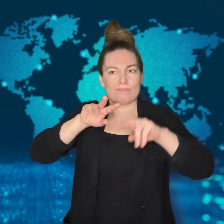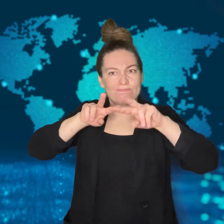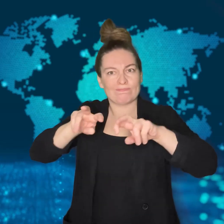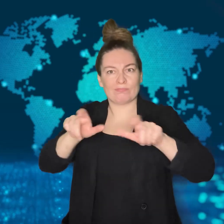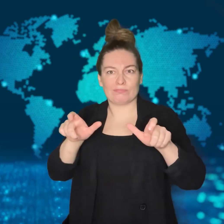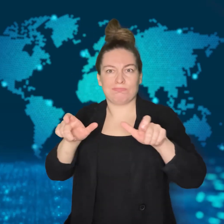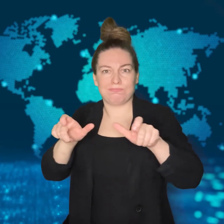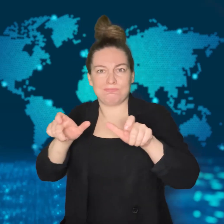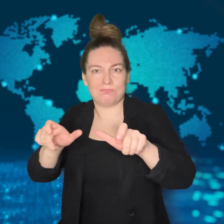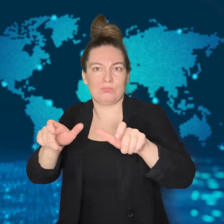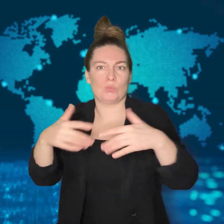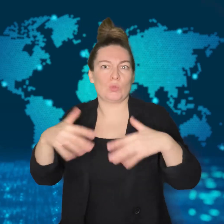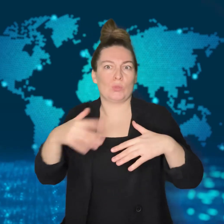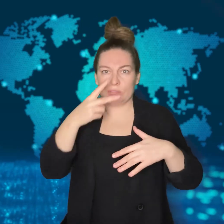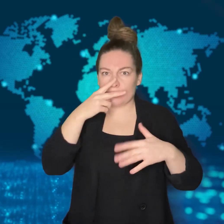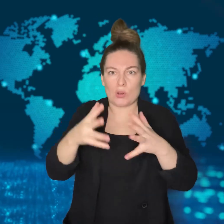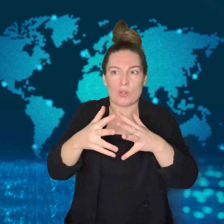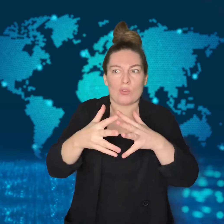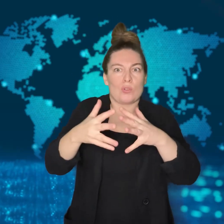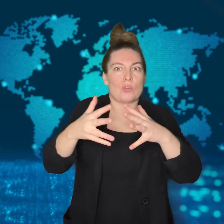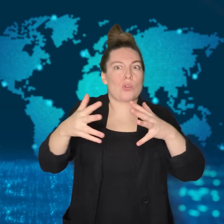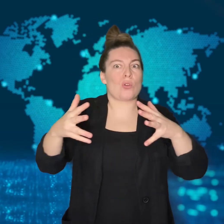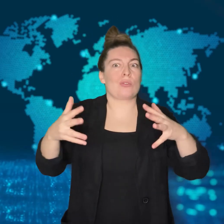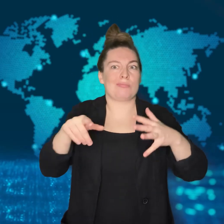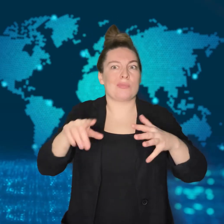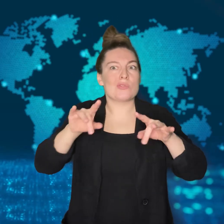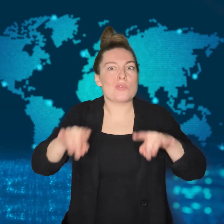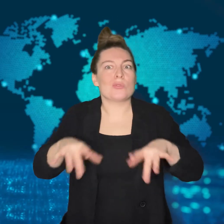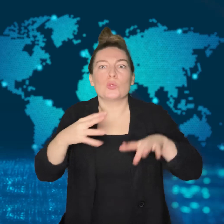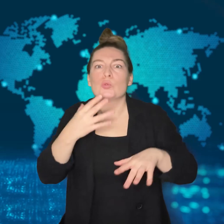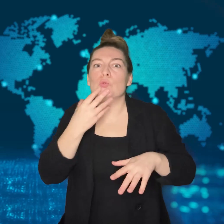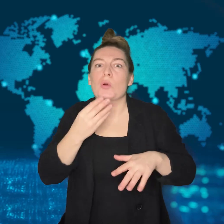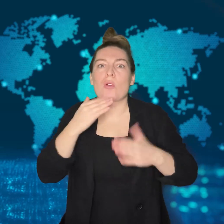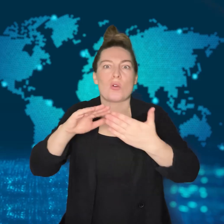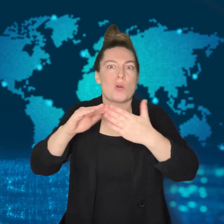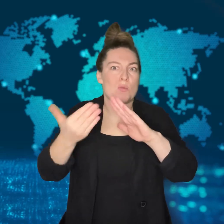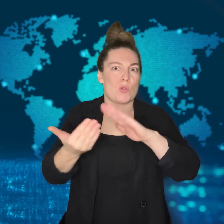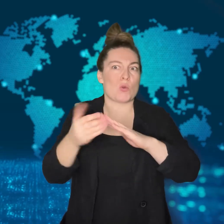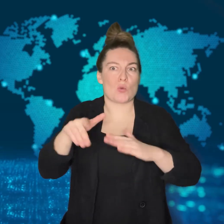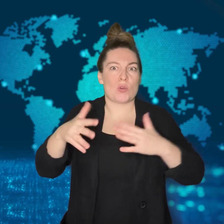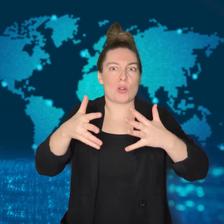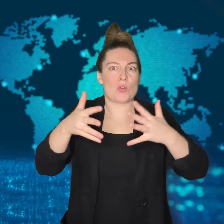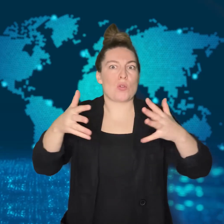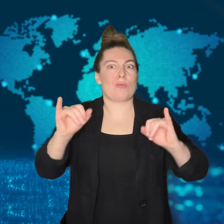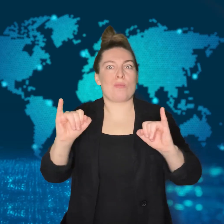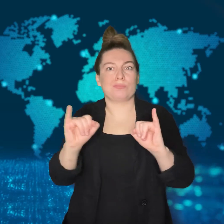All of these have led to a federal response to